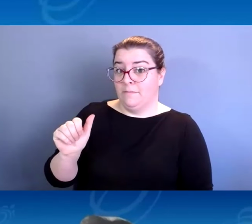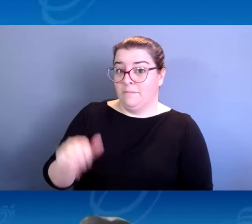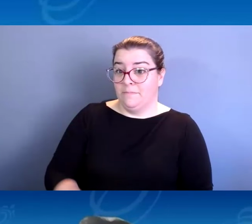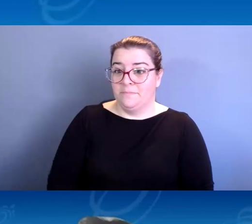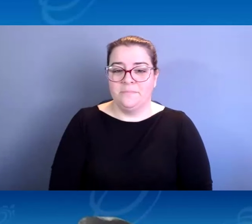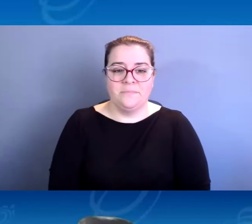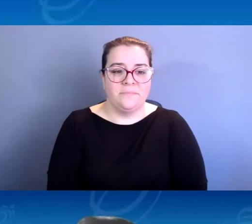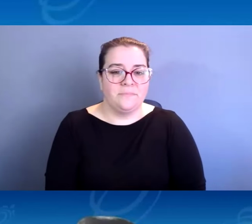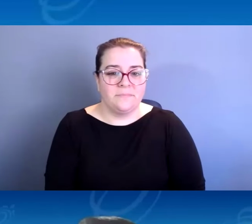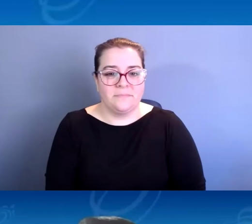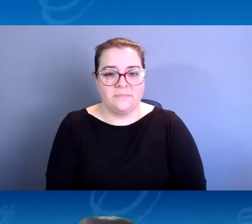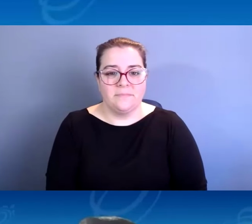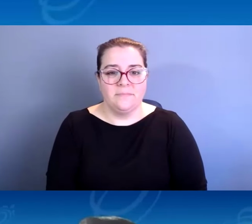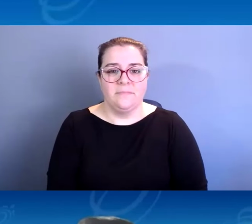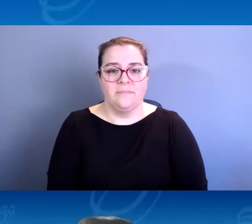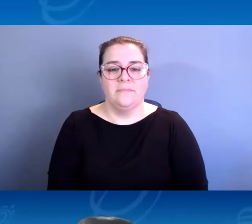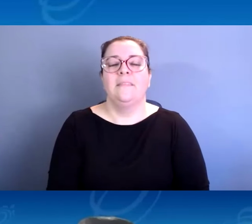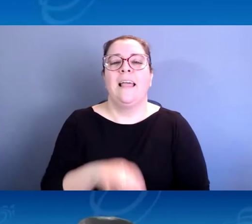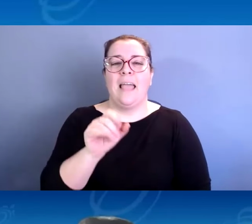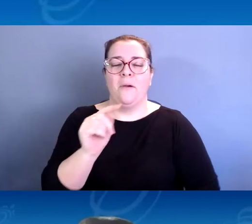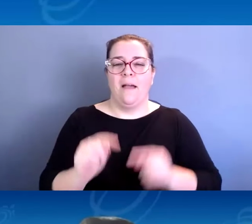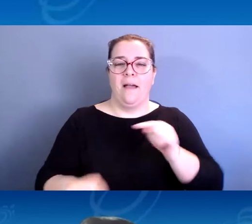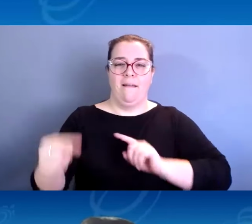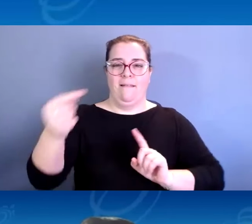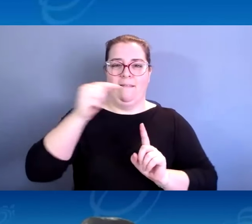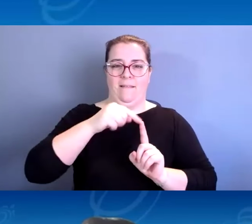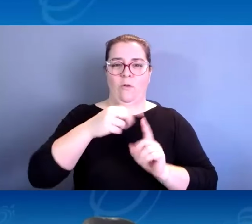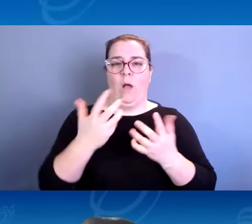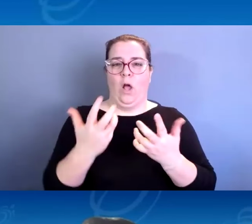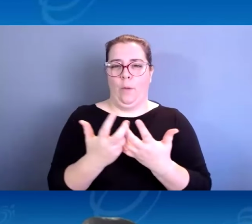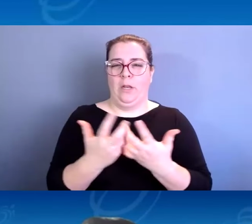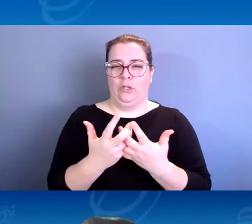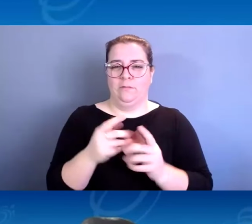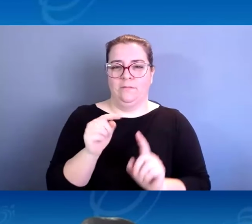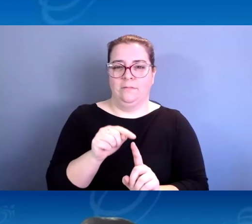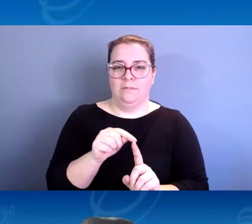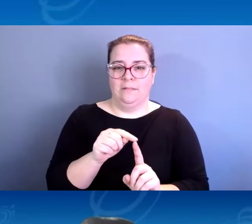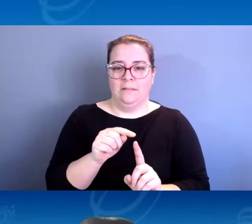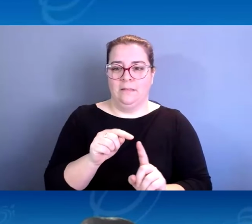Yeah. I'm just going to go back to the accommodations. And I don't know if she's on the call here today.